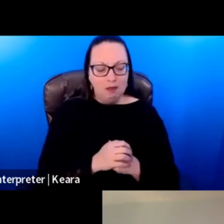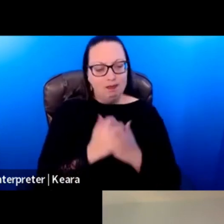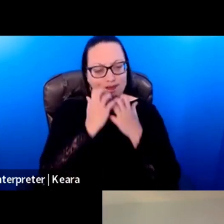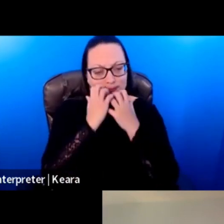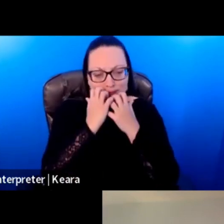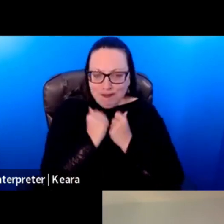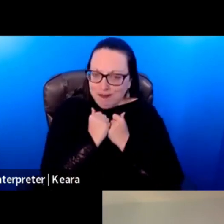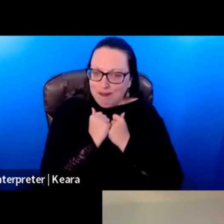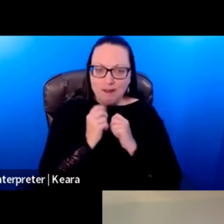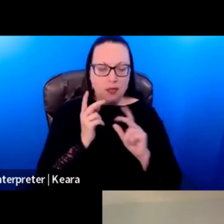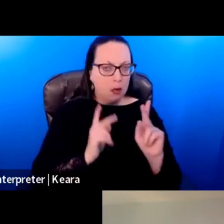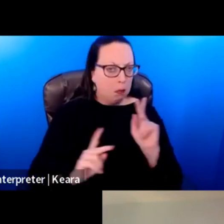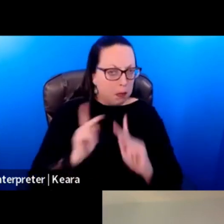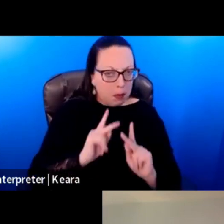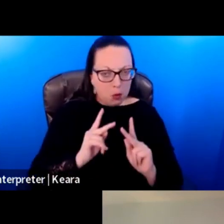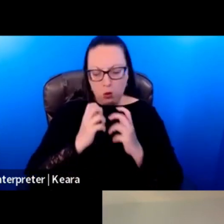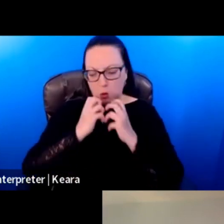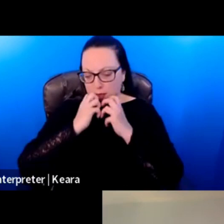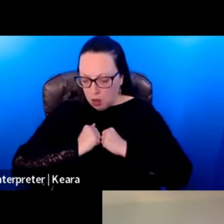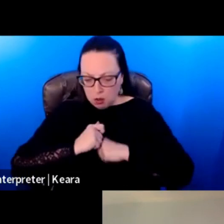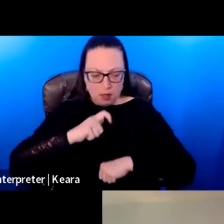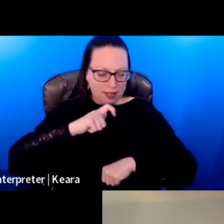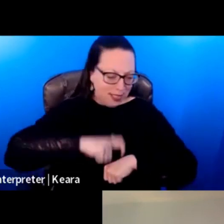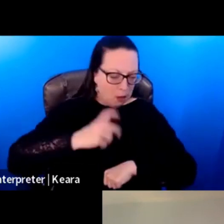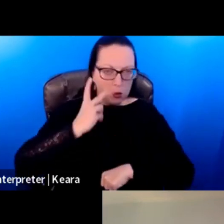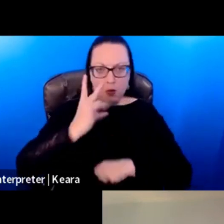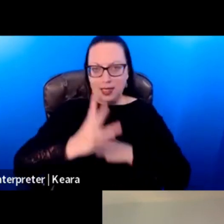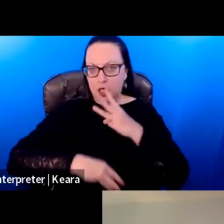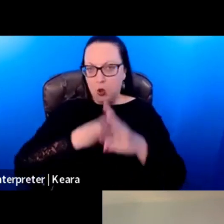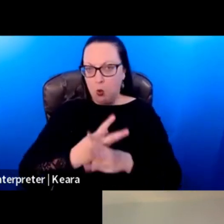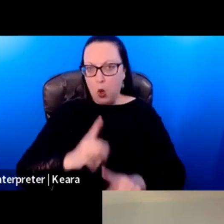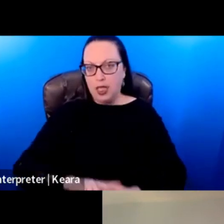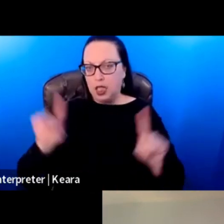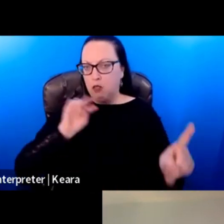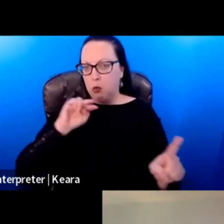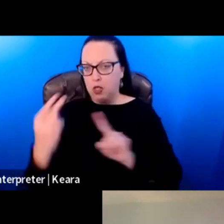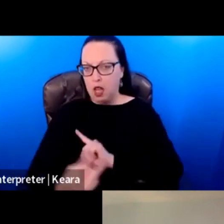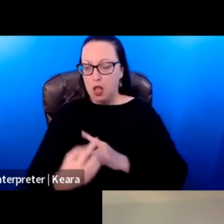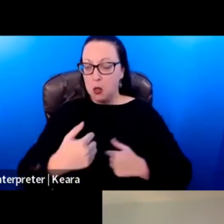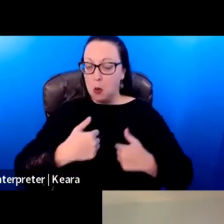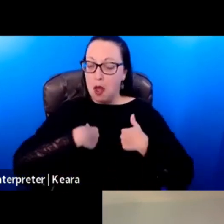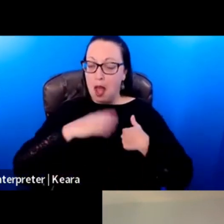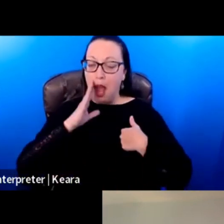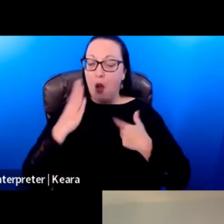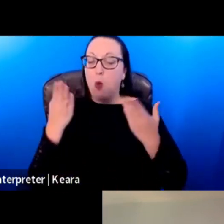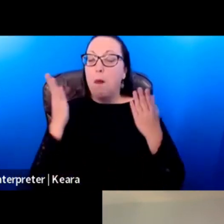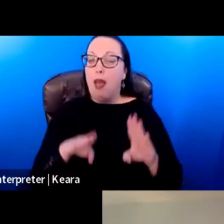know, people, you care about time you see the world in a different way. So I'm willing to bet you're 1000 times better today than you were